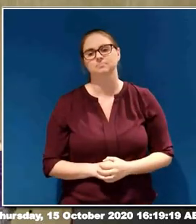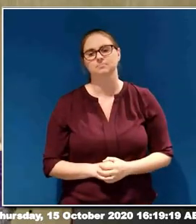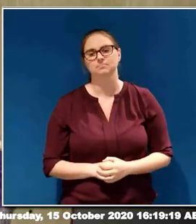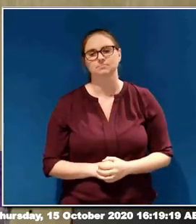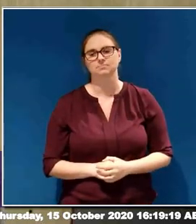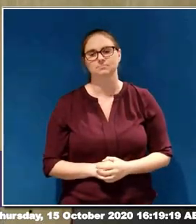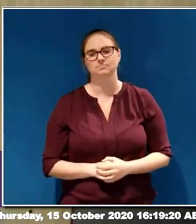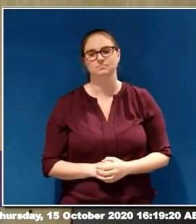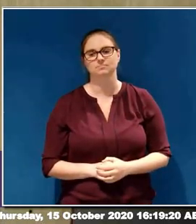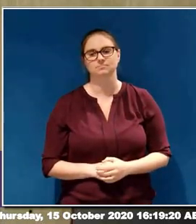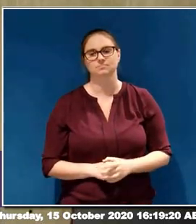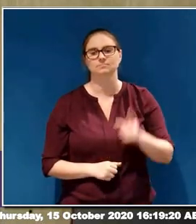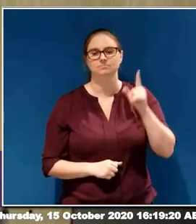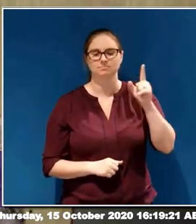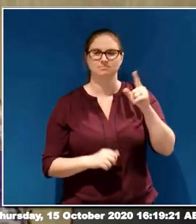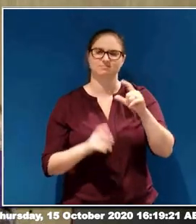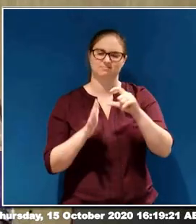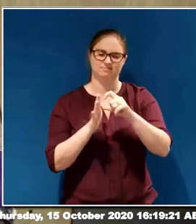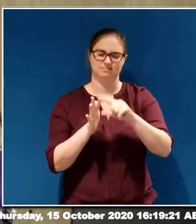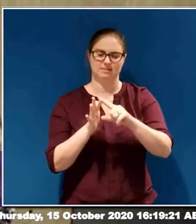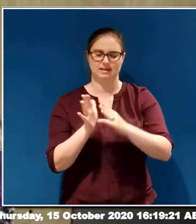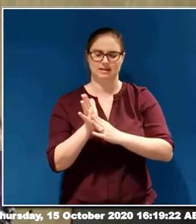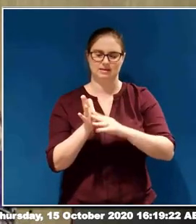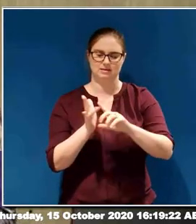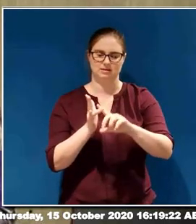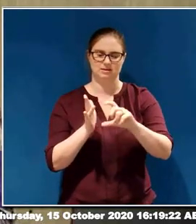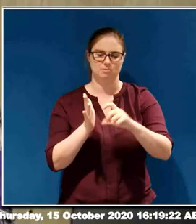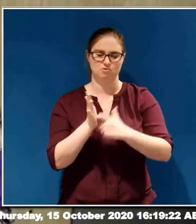...put forward a report - that's right.